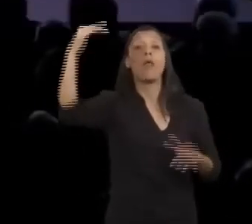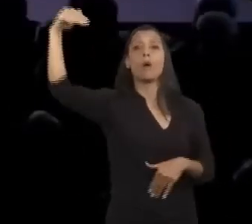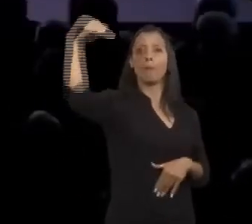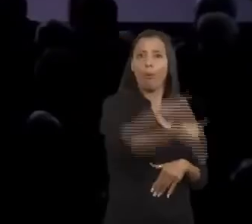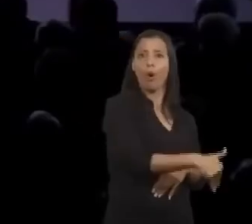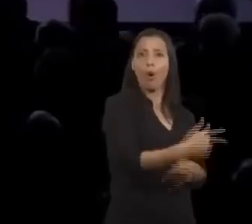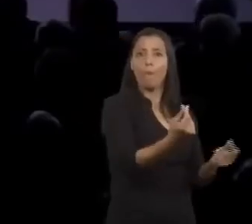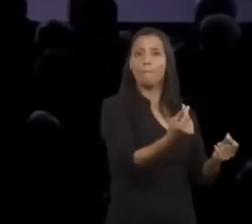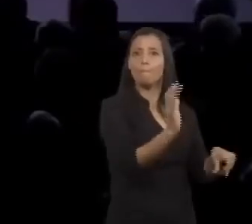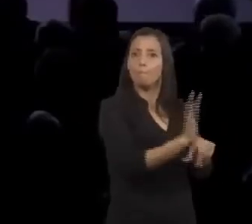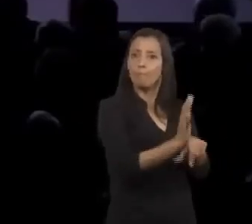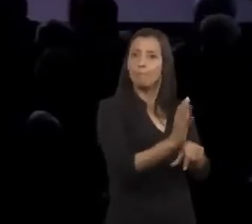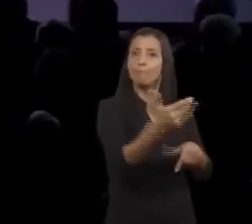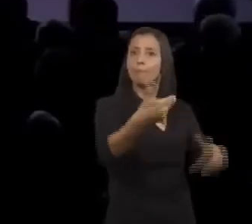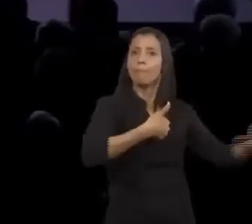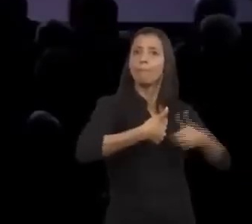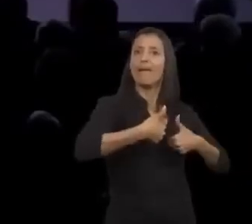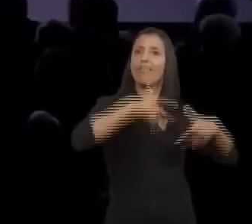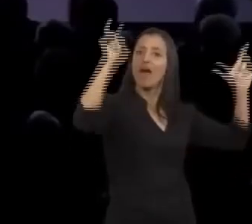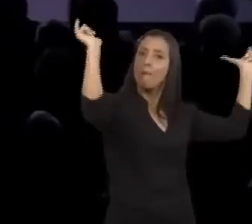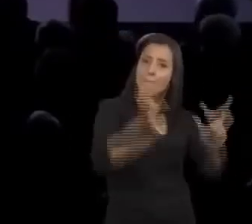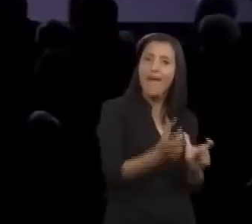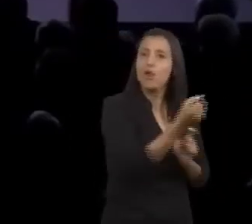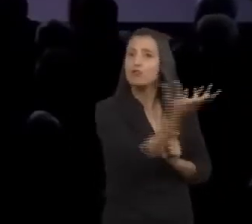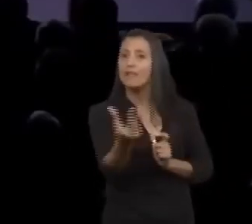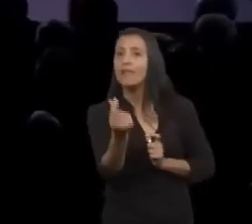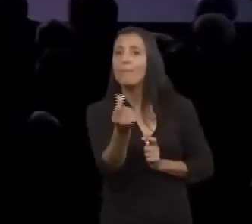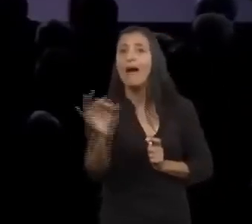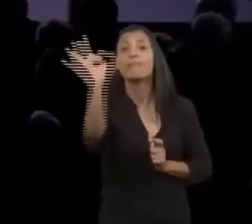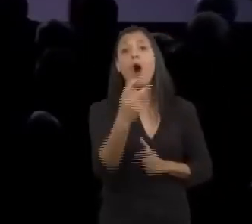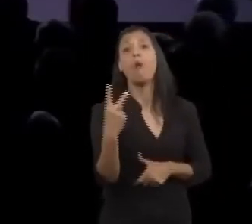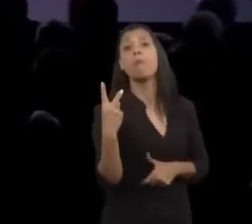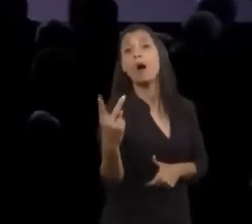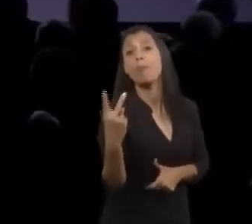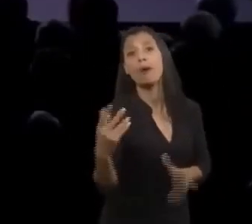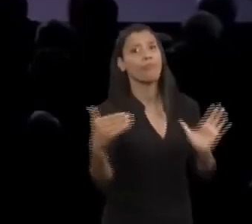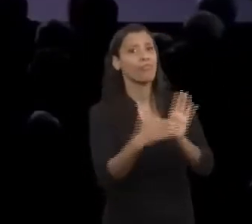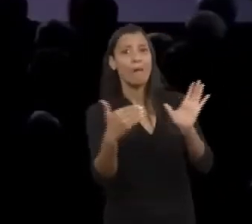or because the two things that cause the price level to rise occur,